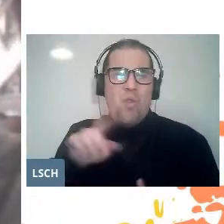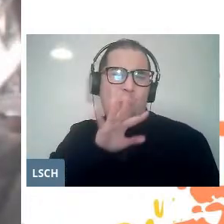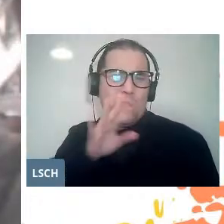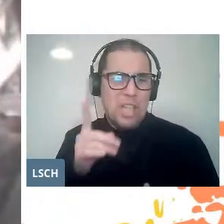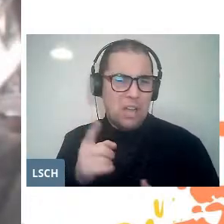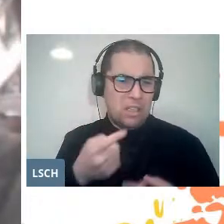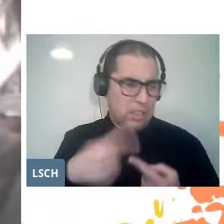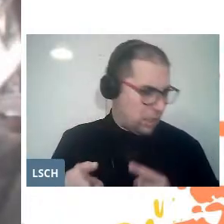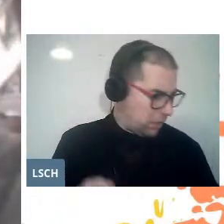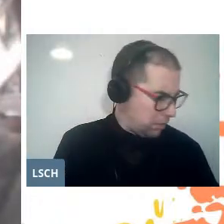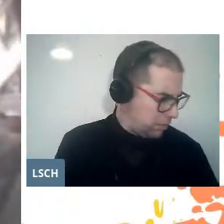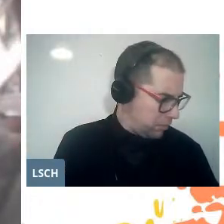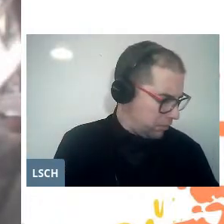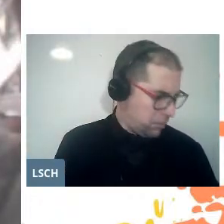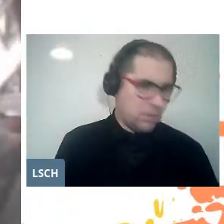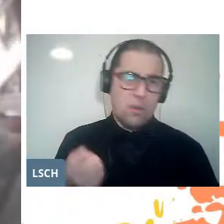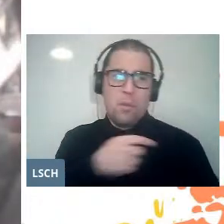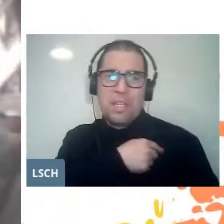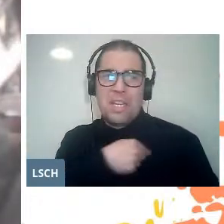What it's called. Farewell.